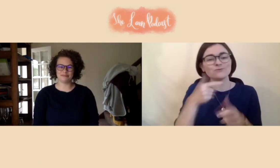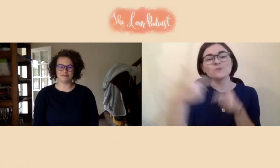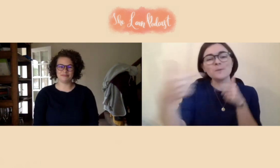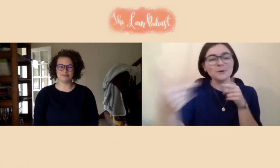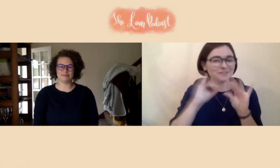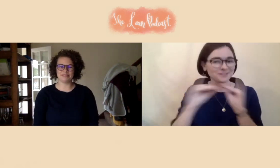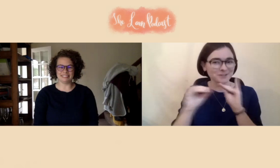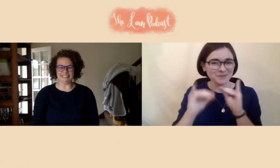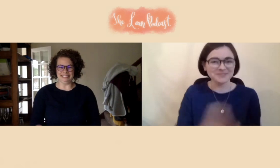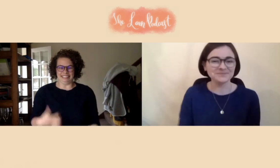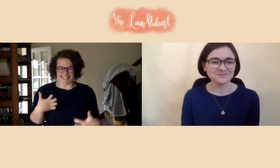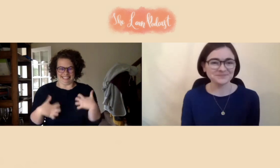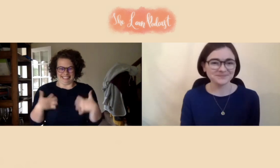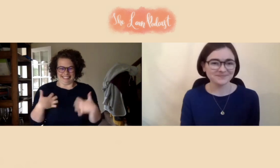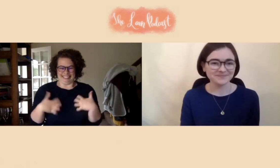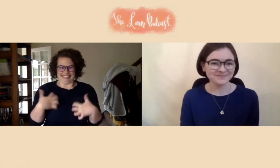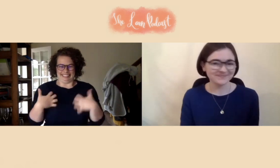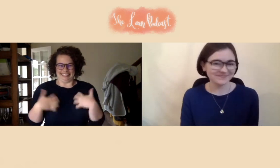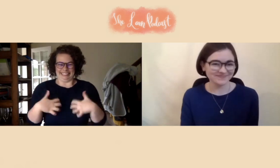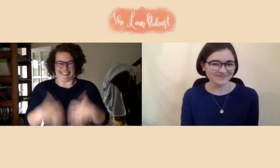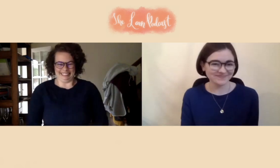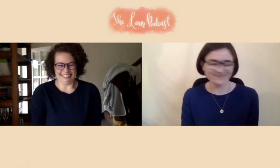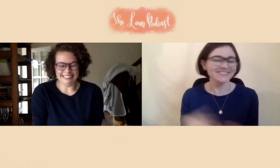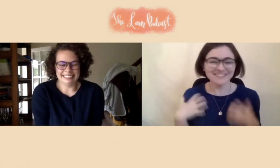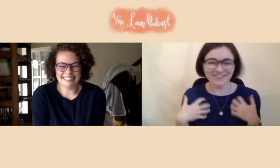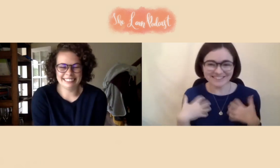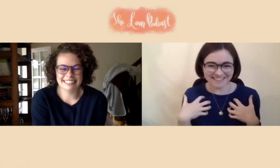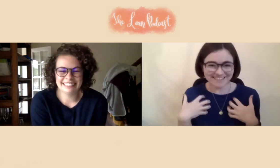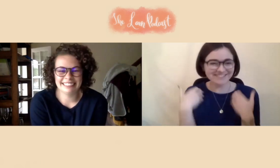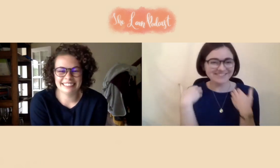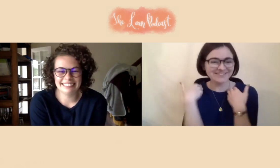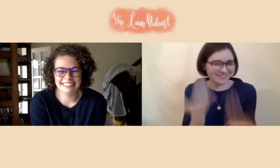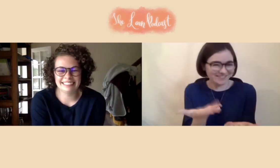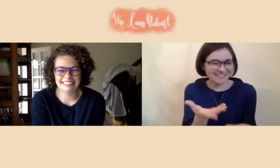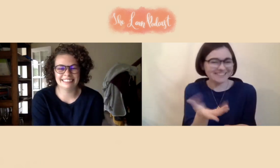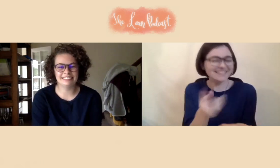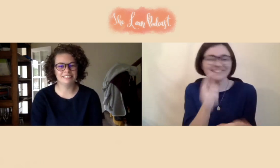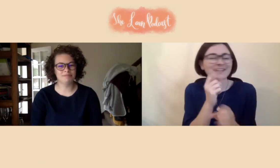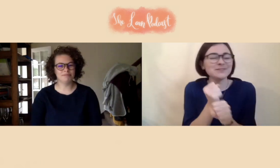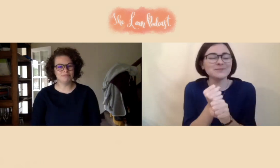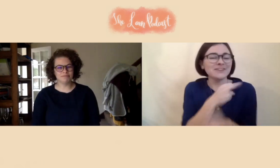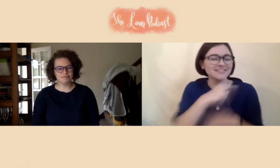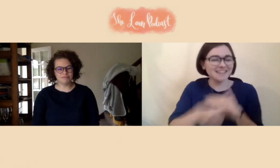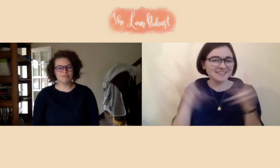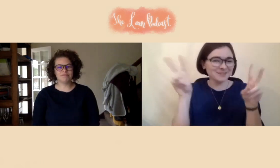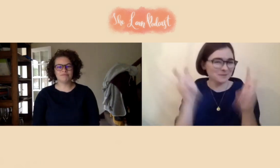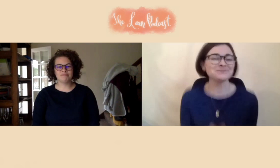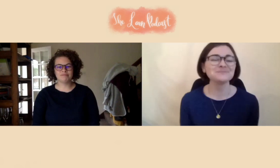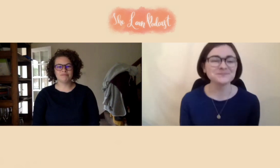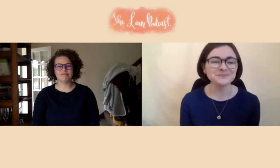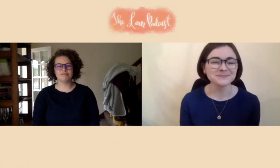So exciting, Romy, tell us about today's topic. Well, today's topic is remote interpreting, all about adapting.